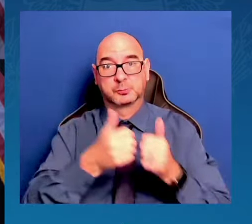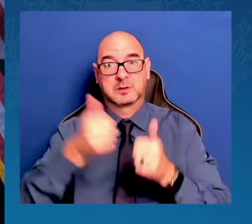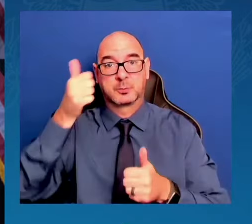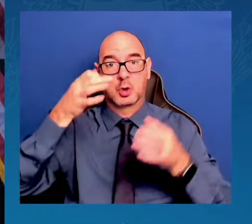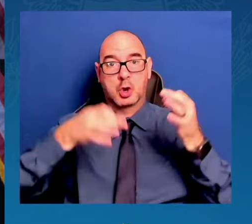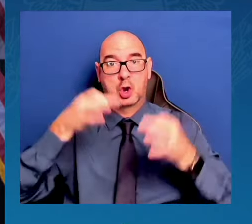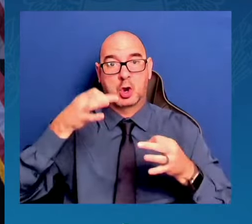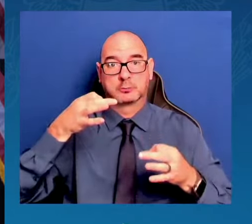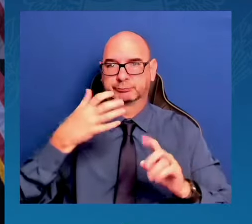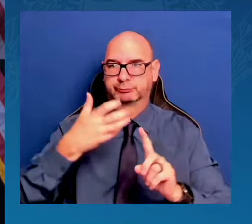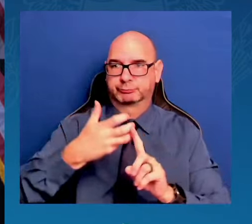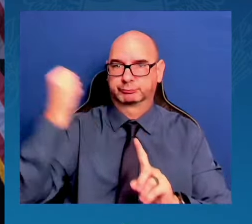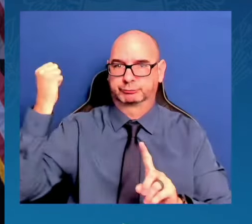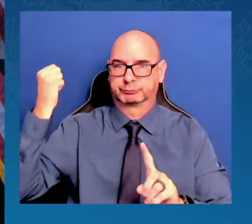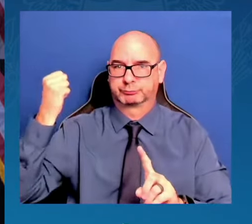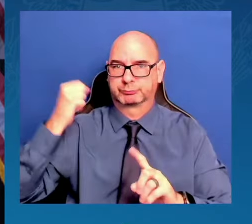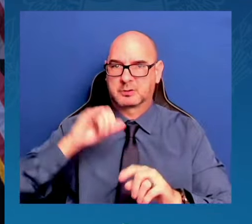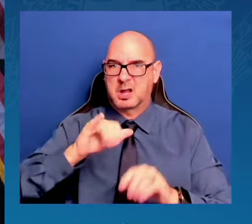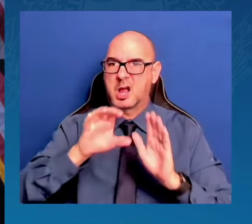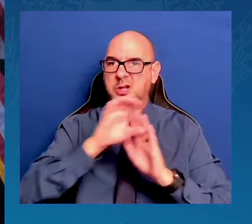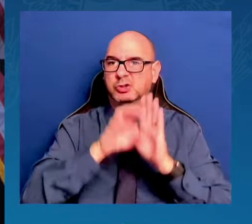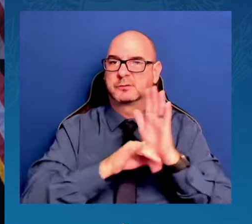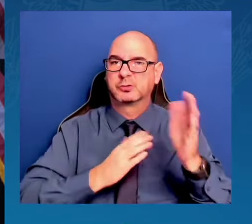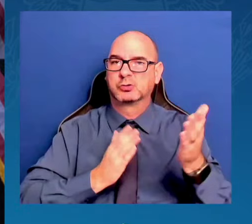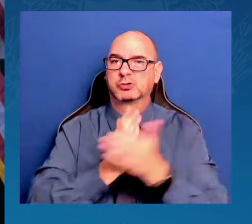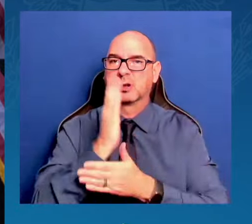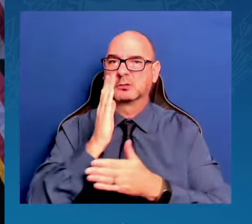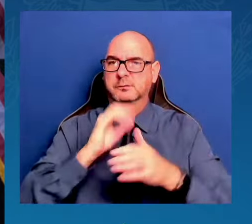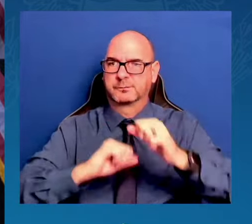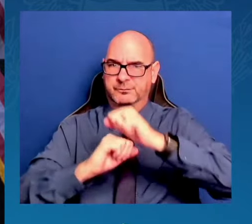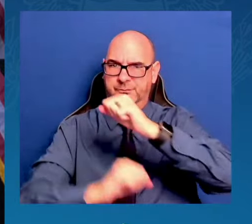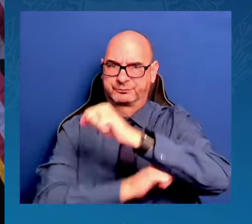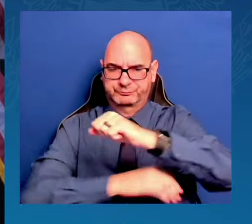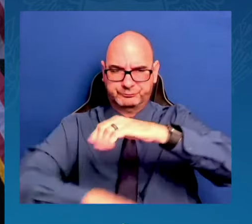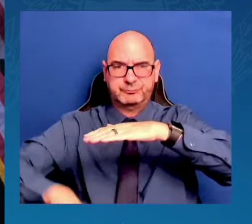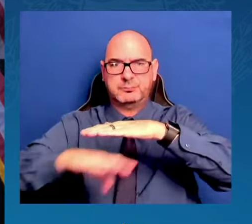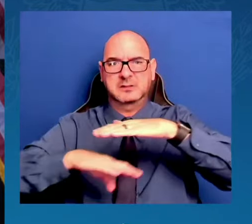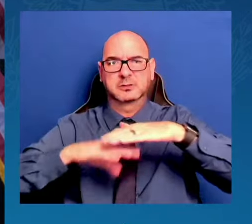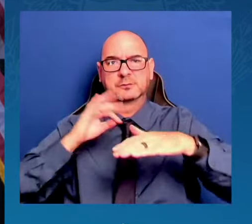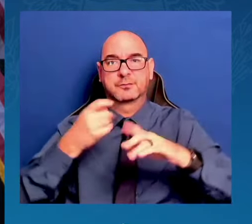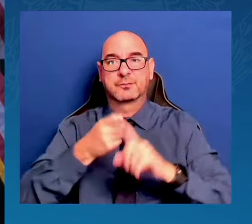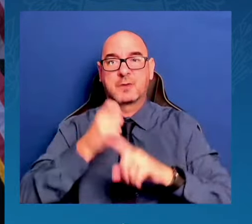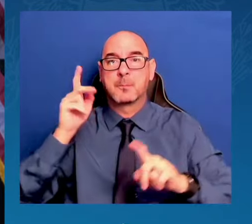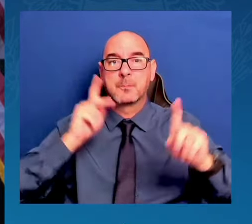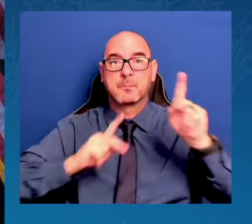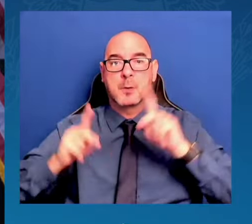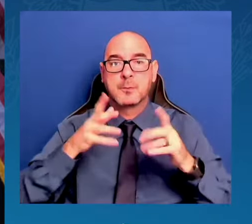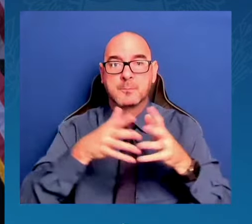a fundamental right, a basic freedom -- from the people of America -- >> Audience: Booo -- The Vice President: -- from the women of America.